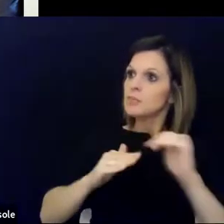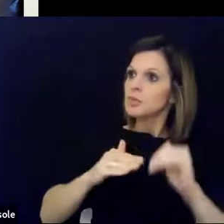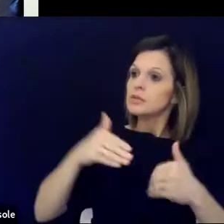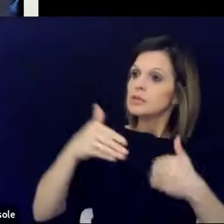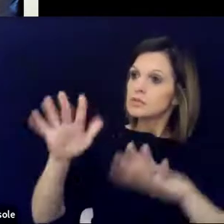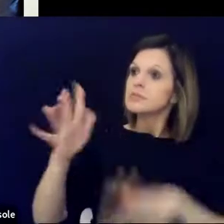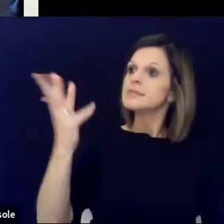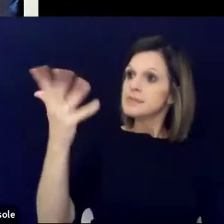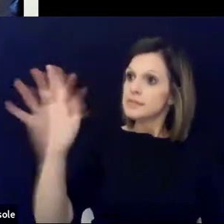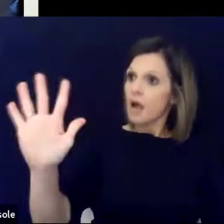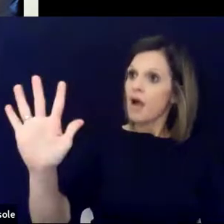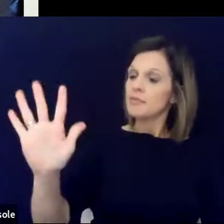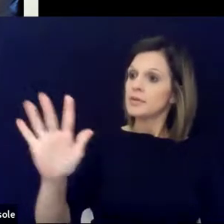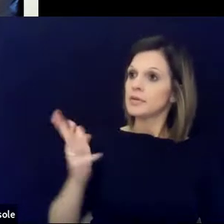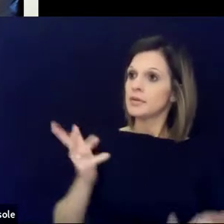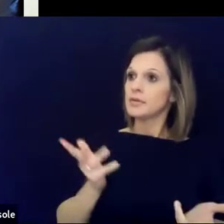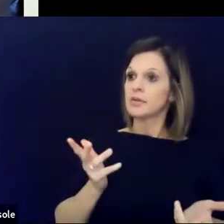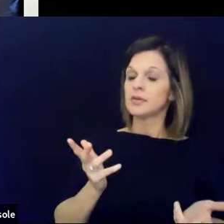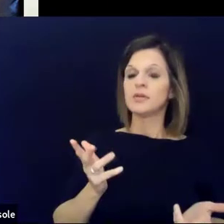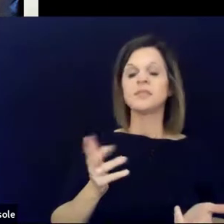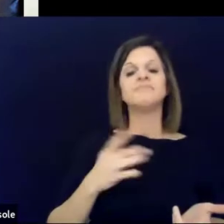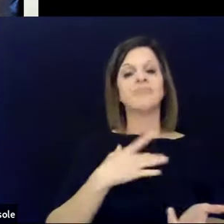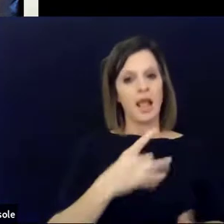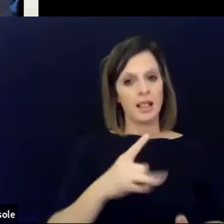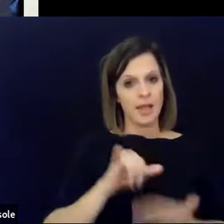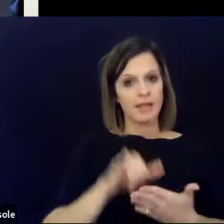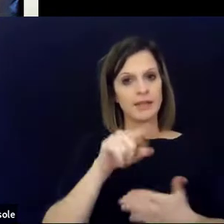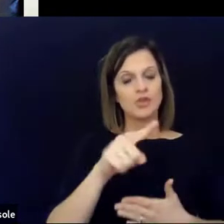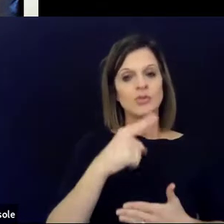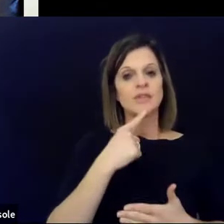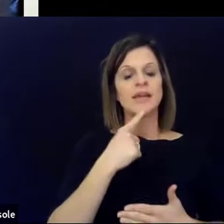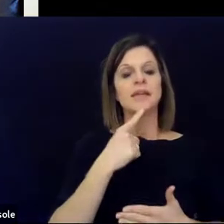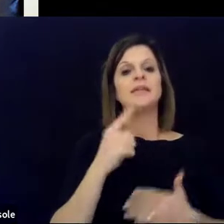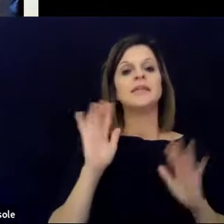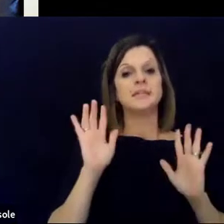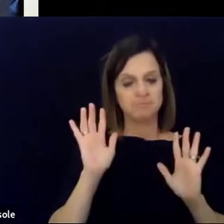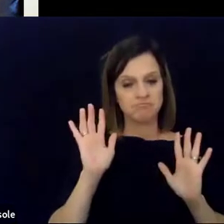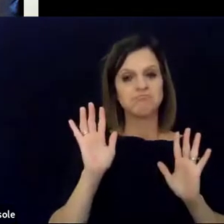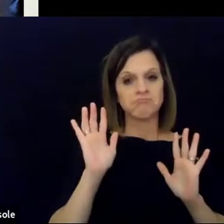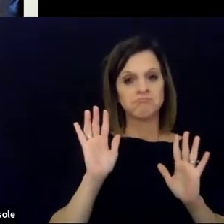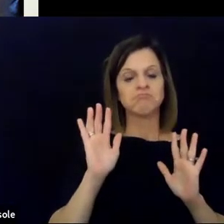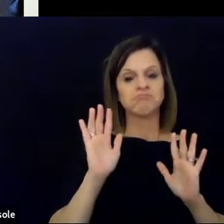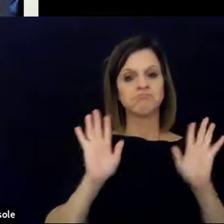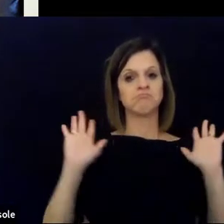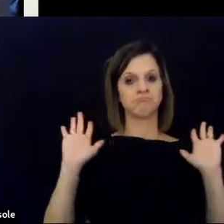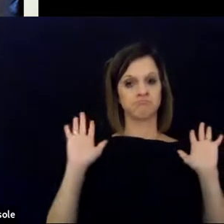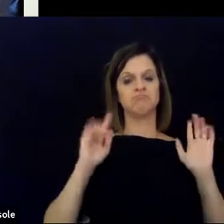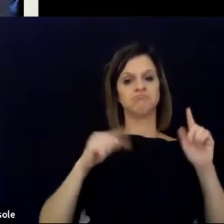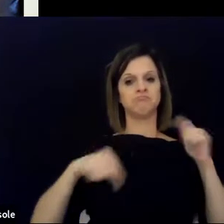So I liked that you're saying to think about, you know, we all talk about behaviors communication,